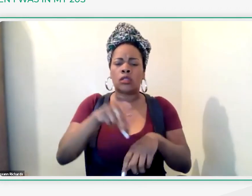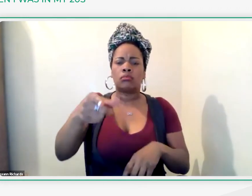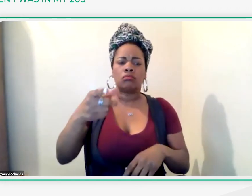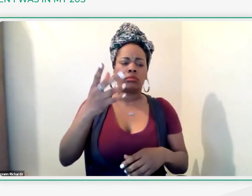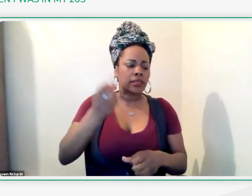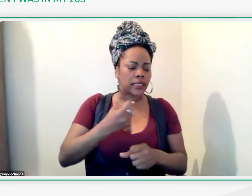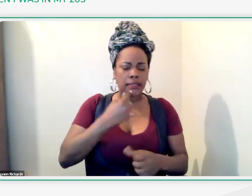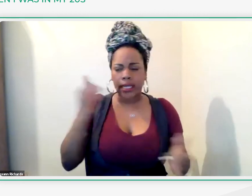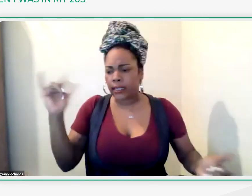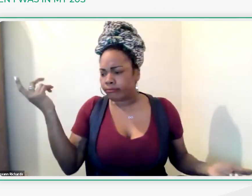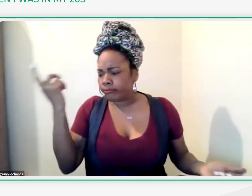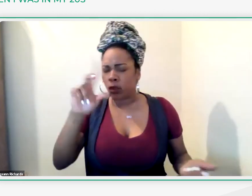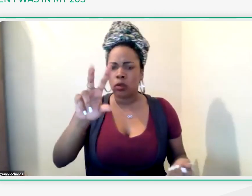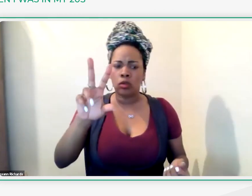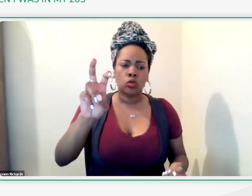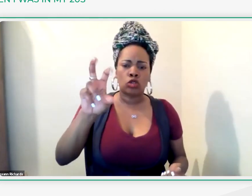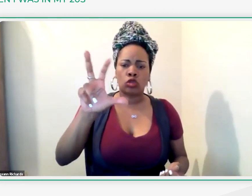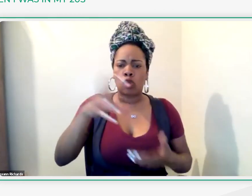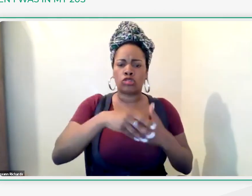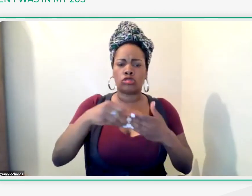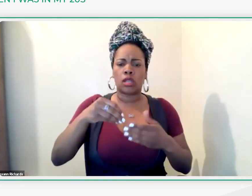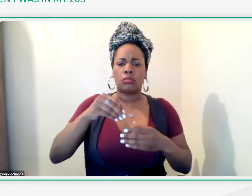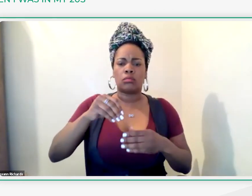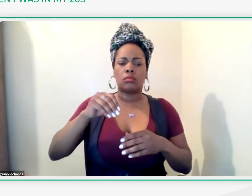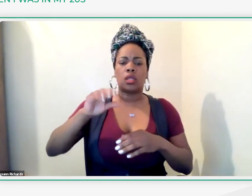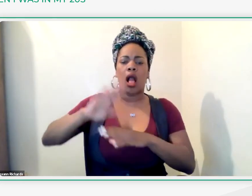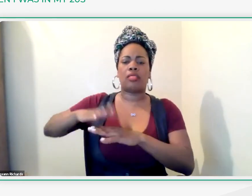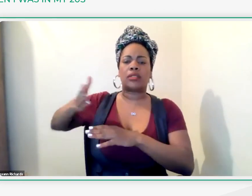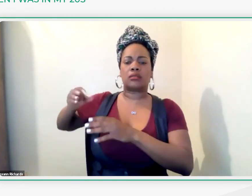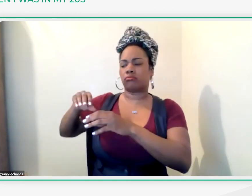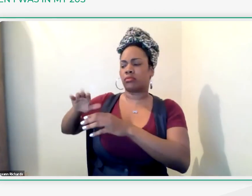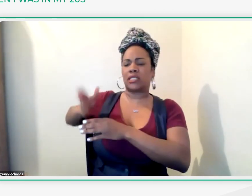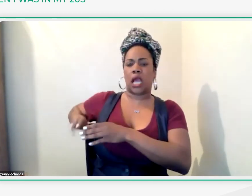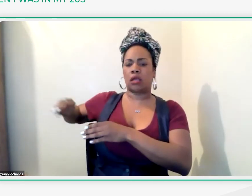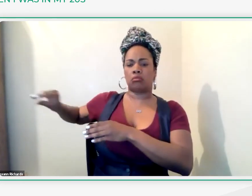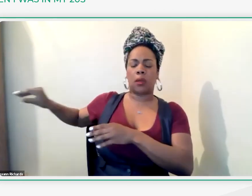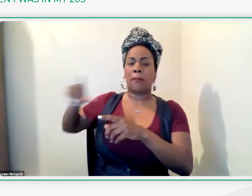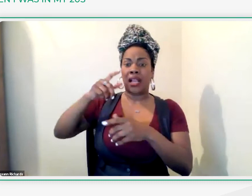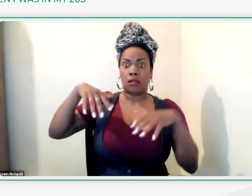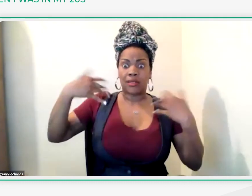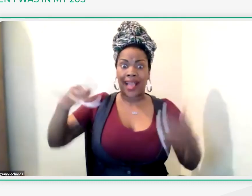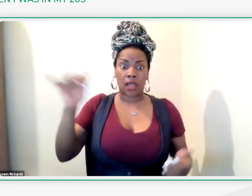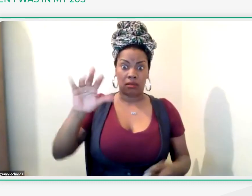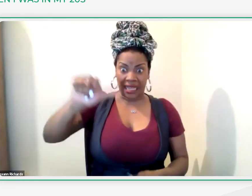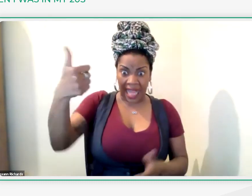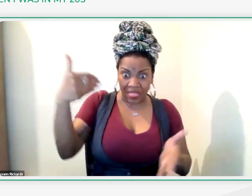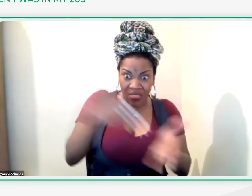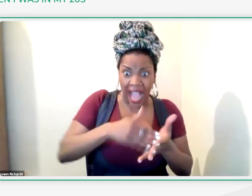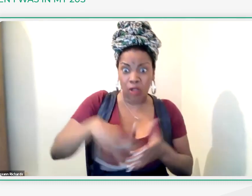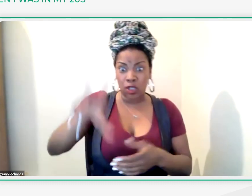I know there's paranoia about that, but let's say you have $300 on the side.